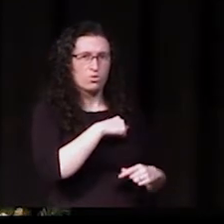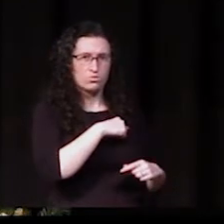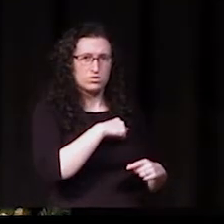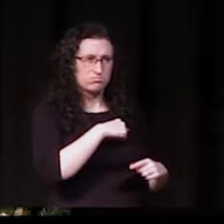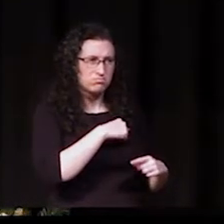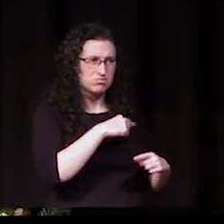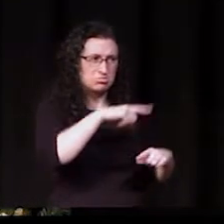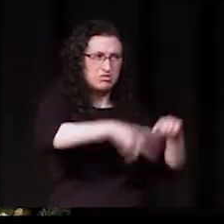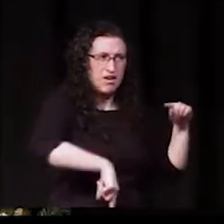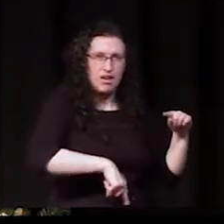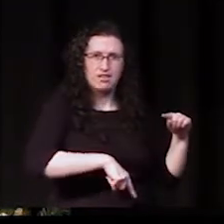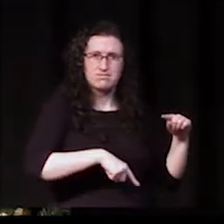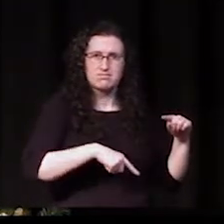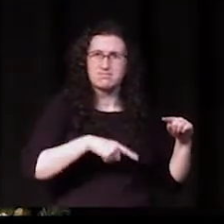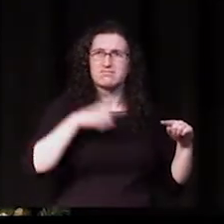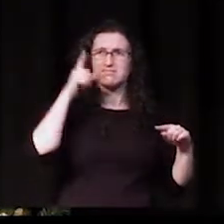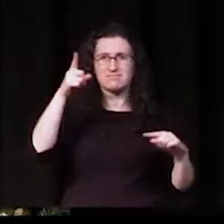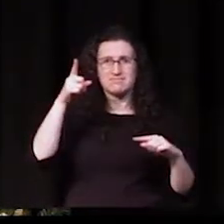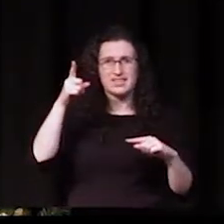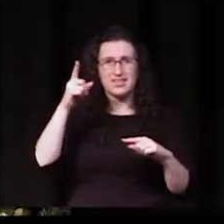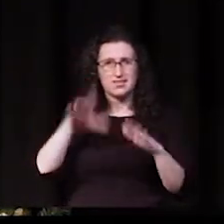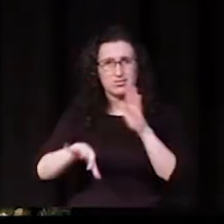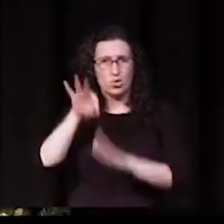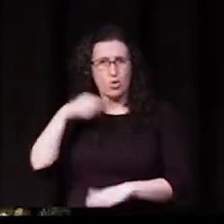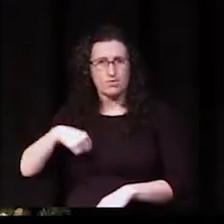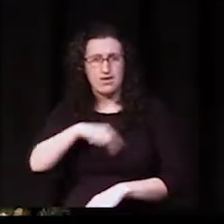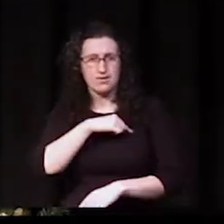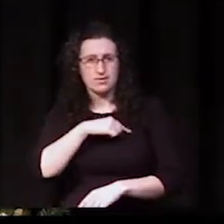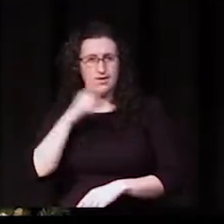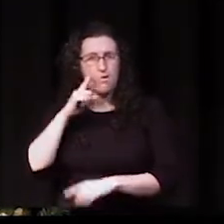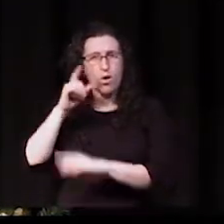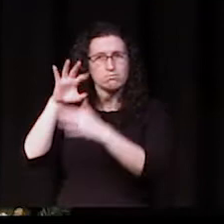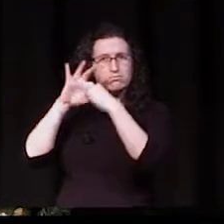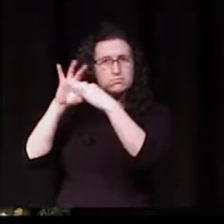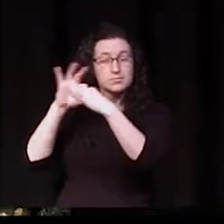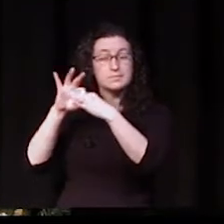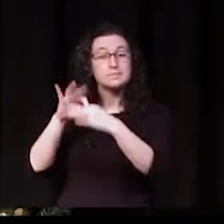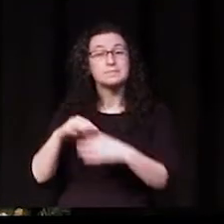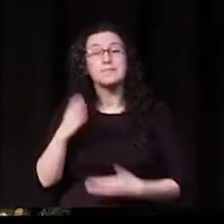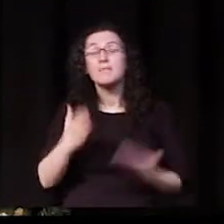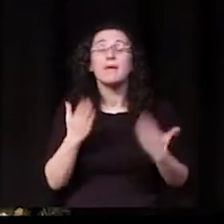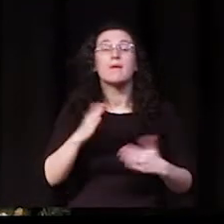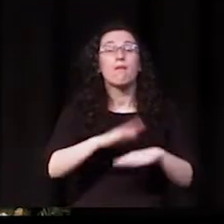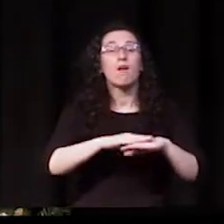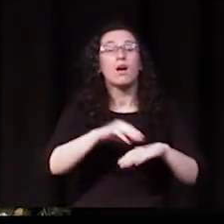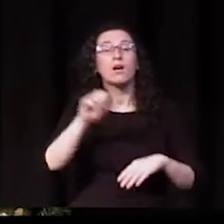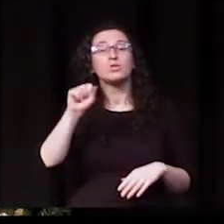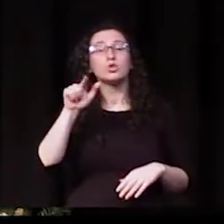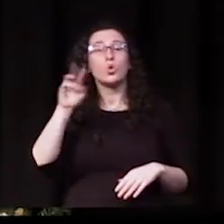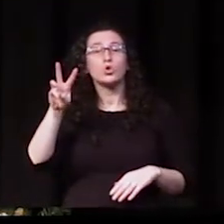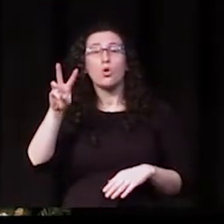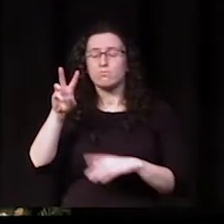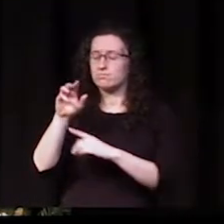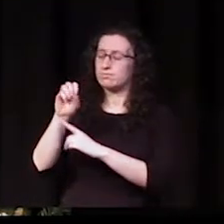Friends, have you been facing accusation? Maybe on social media, somebody misunderstood you and you took a hit.